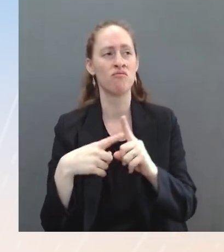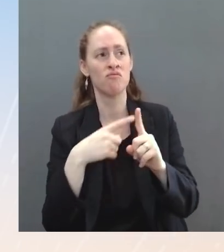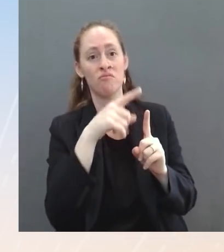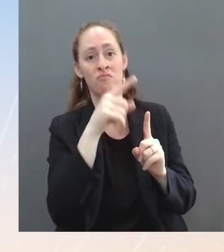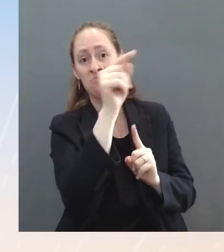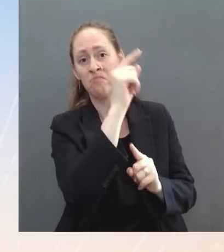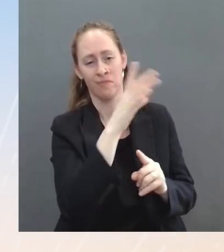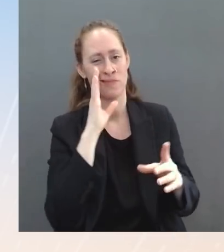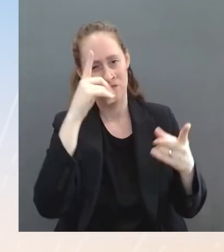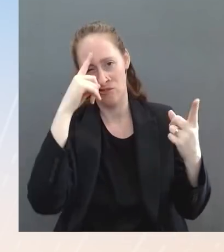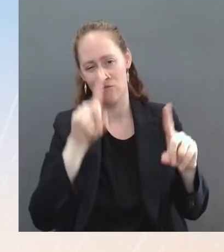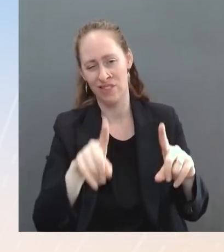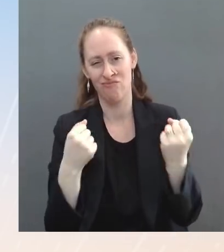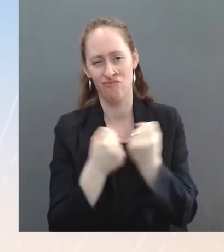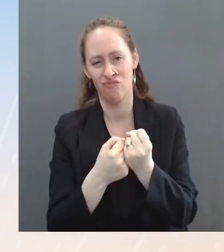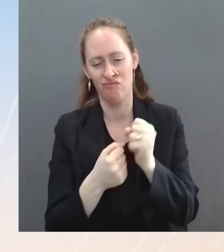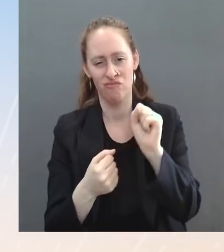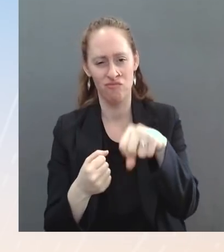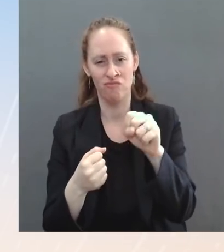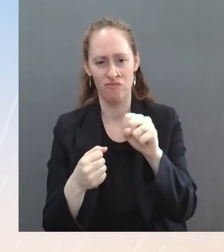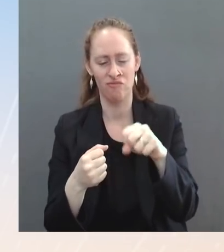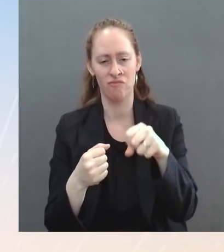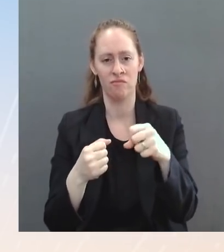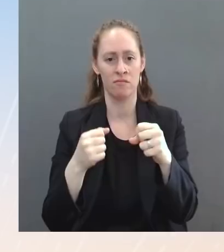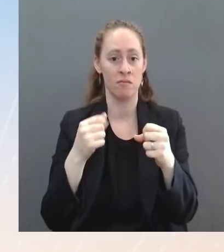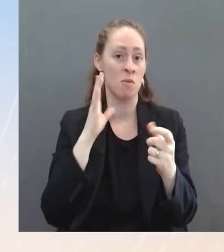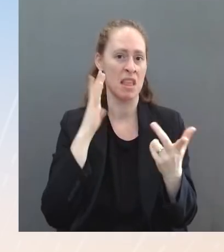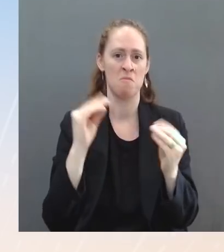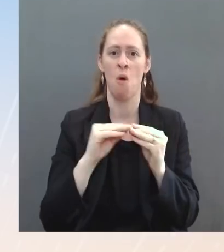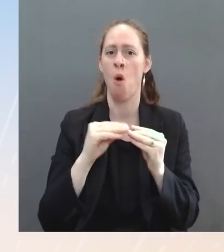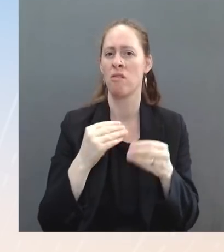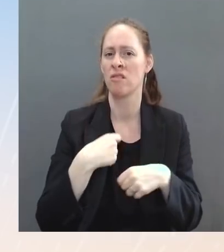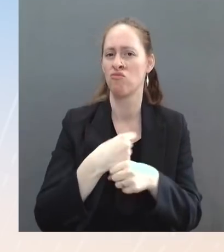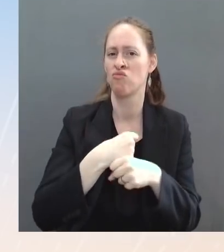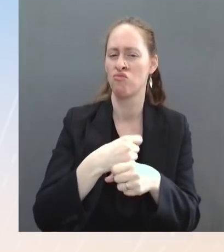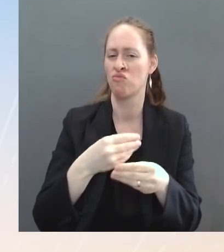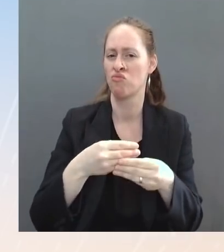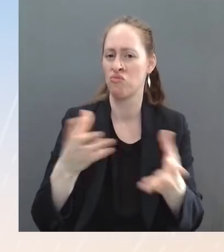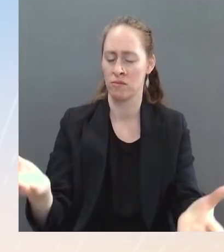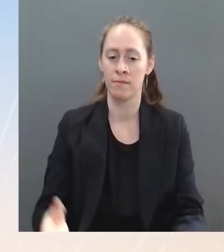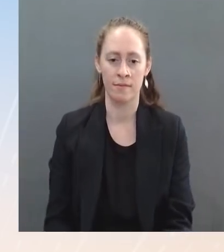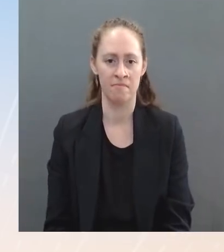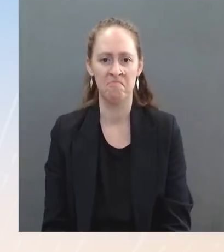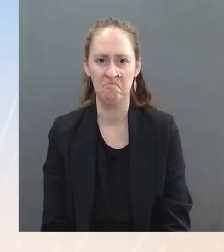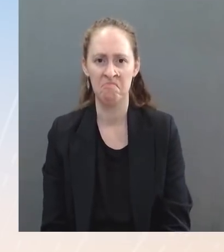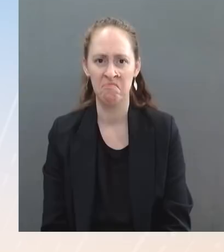So, we're looking at well in excess of a million barrels a day of additional supply onto the market for an --